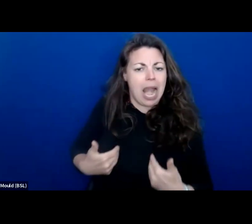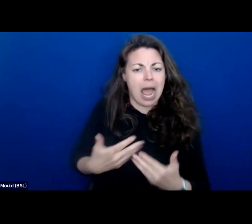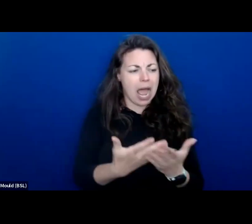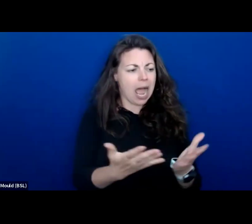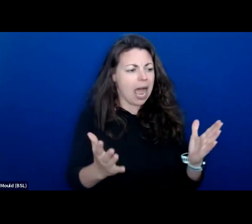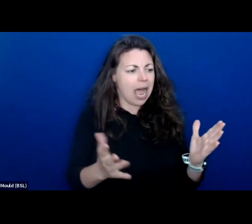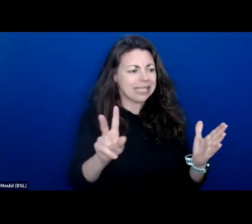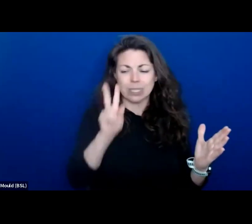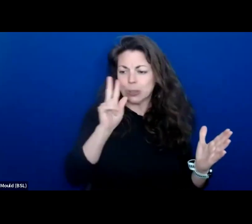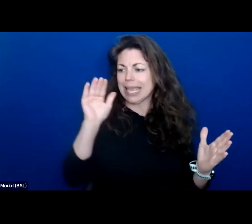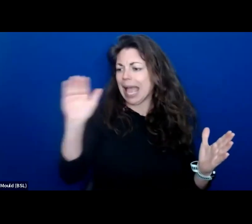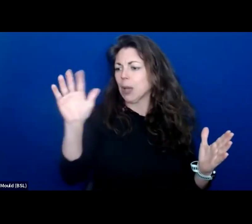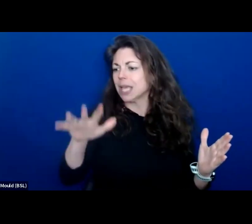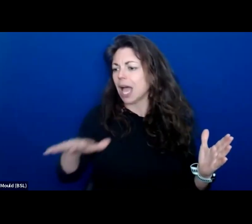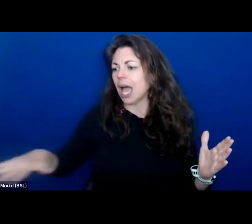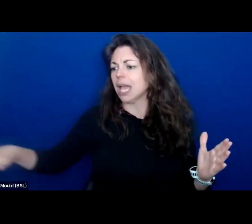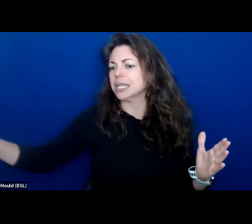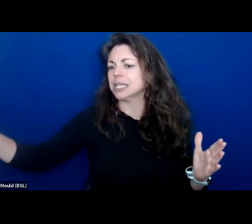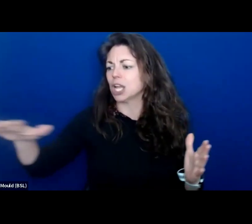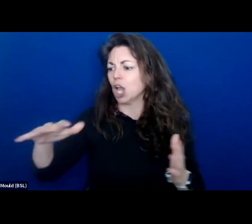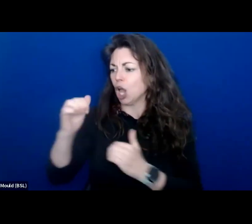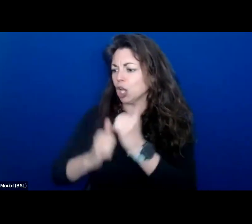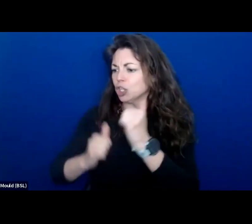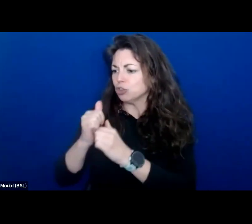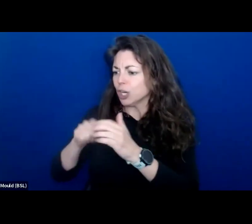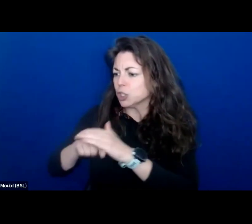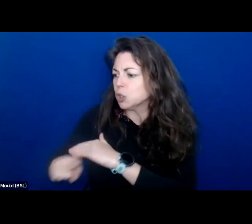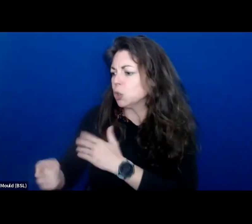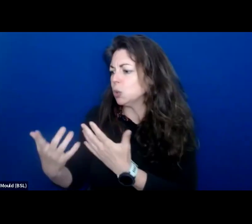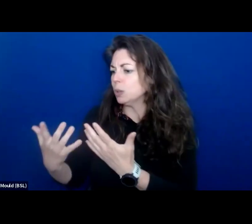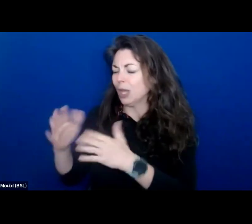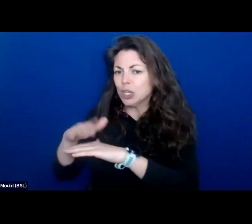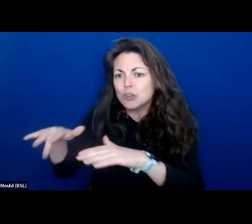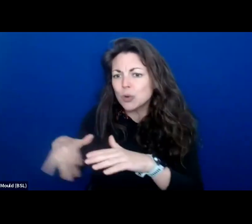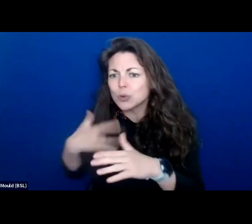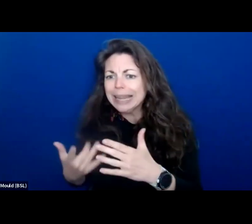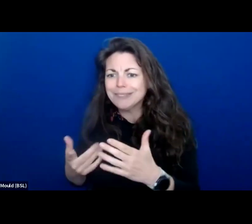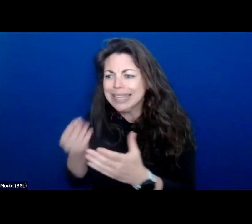you would see these large construction tubes and children living inside of them, eating out of garbage dumps.